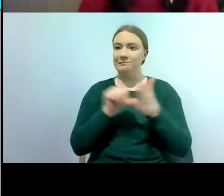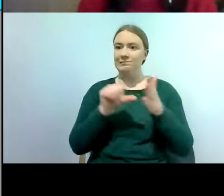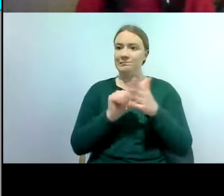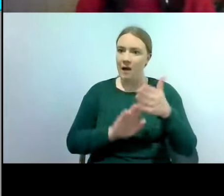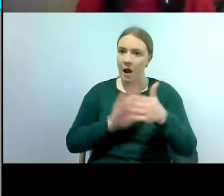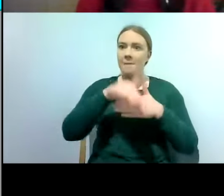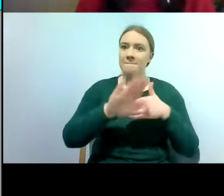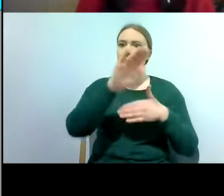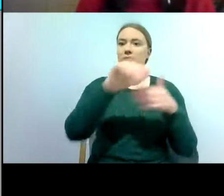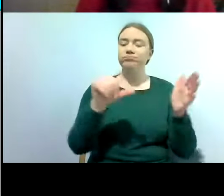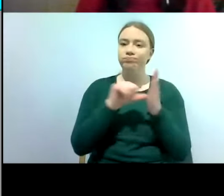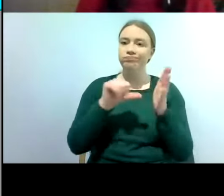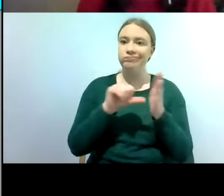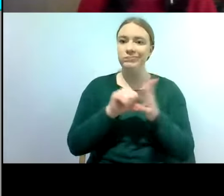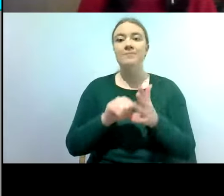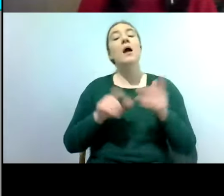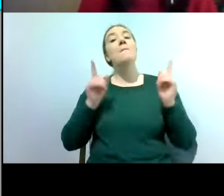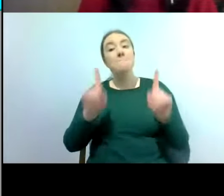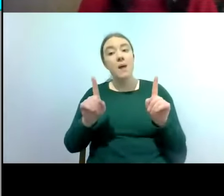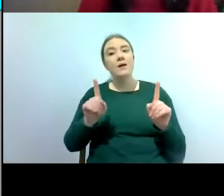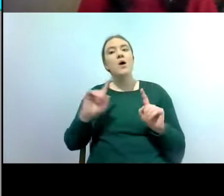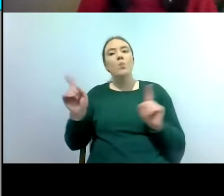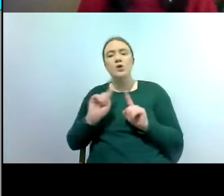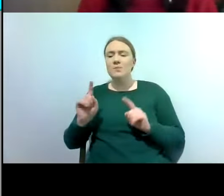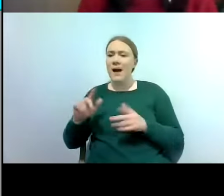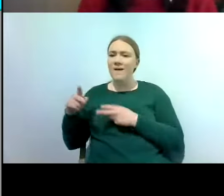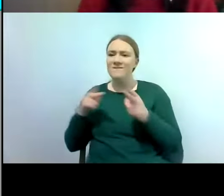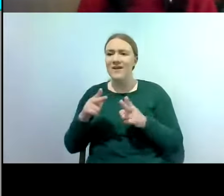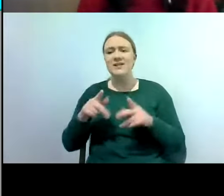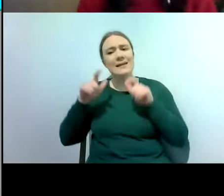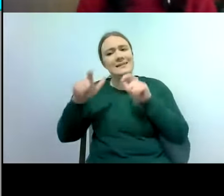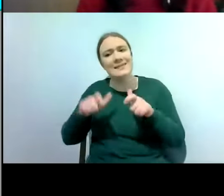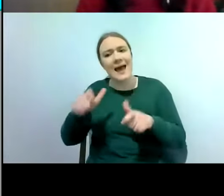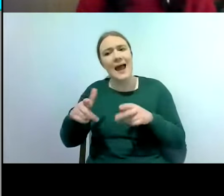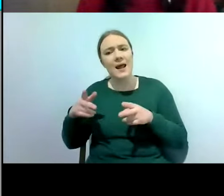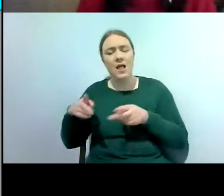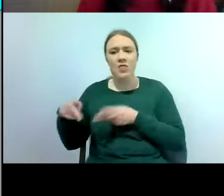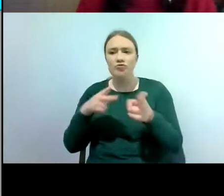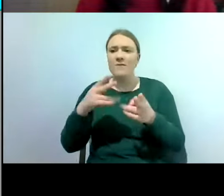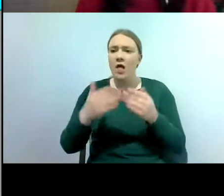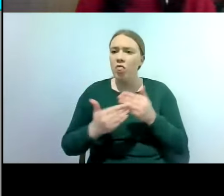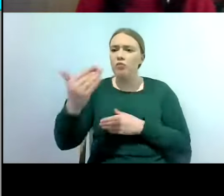might affect fish that stay within the river all throughout the year so animals like the cyprinid